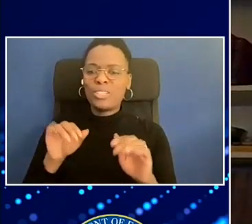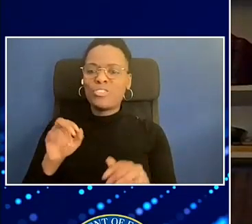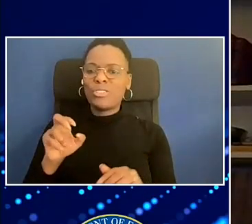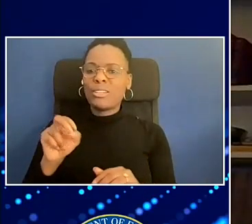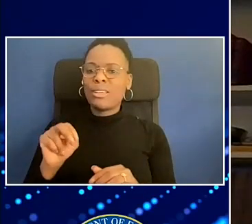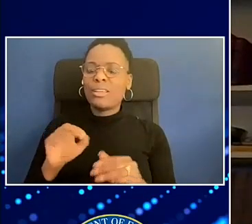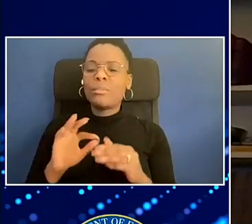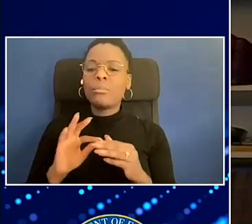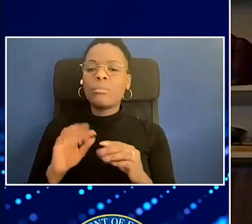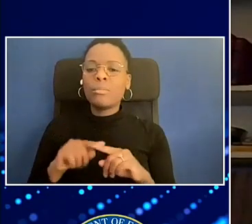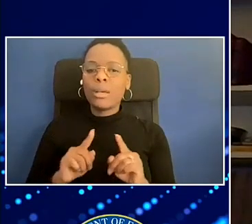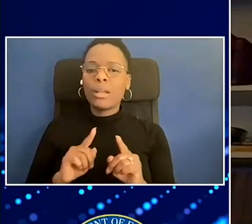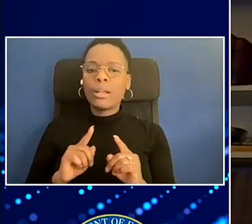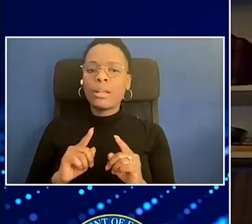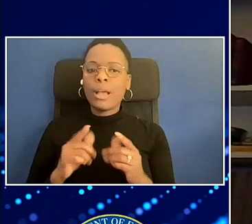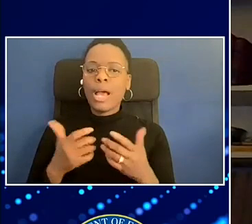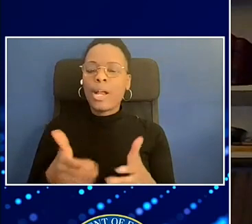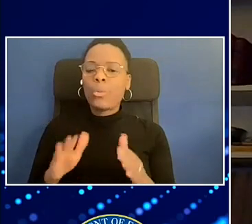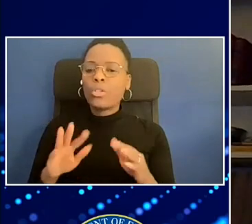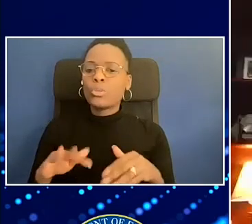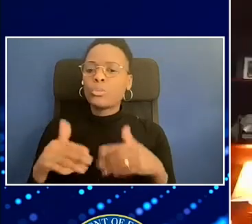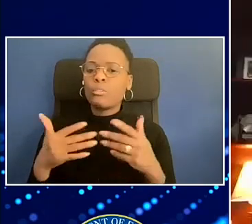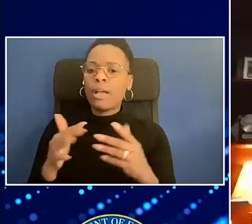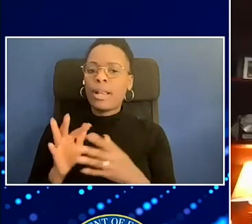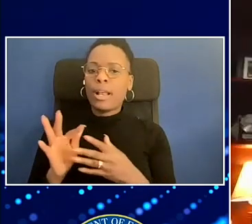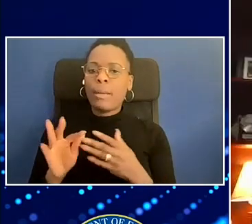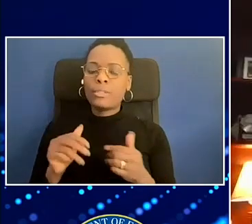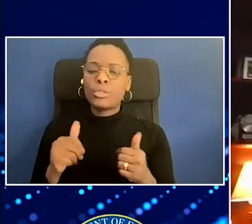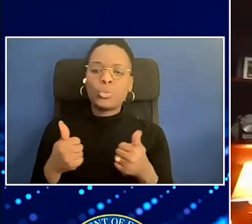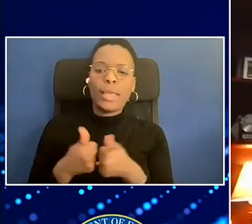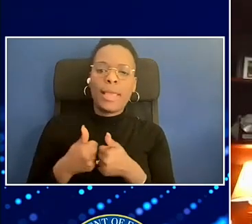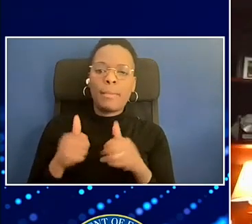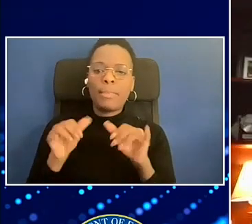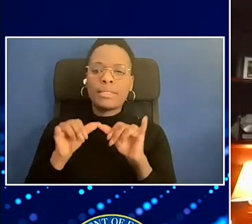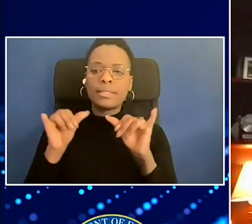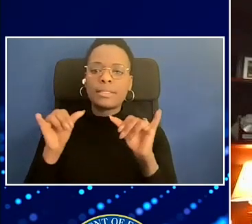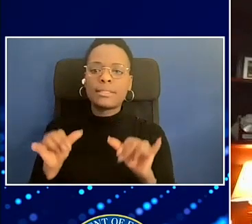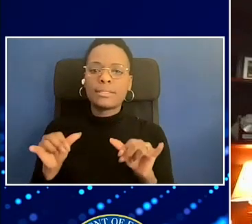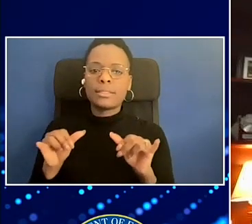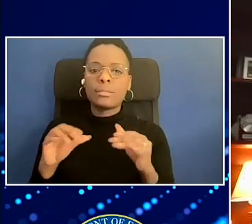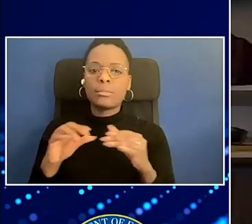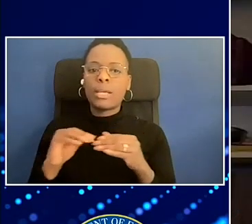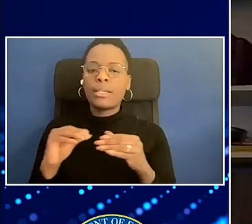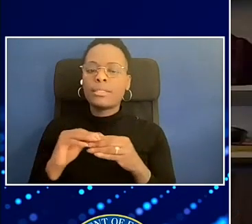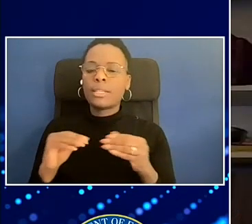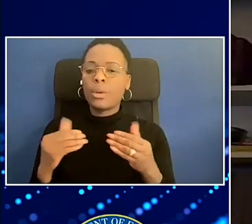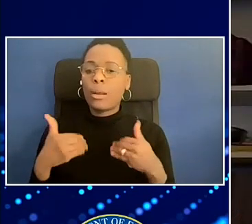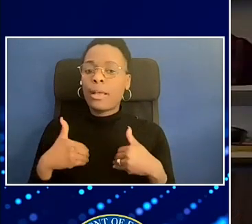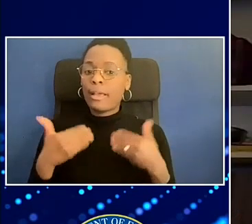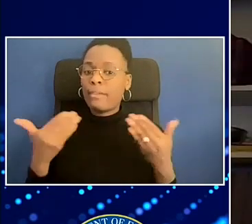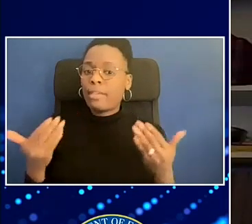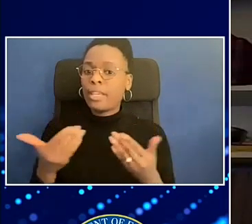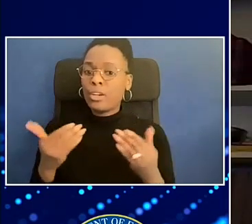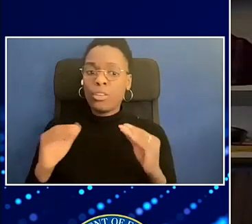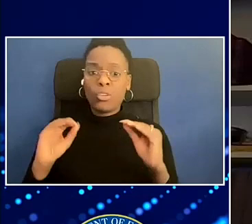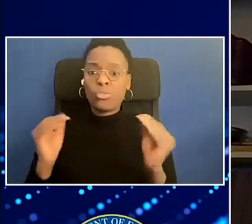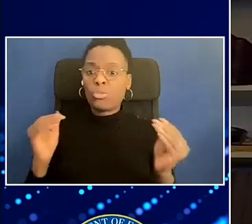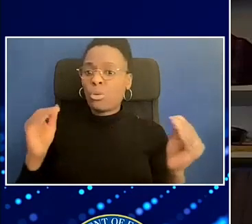in offering people an option to game it by saying, well, you know clearly what I have here, there's no comparable- there's nothing comparable on the market, t